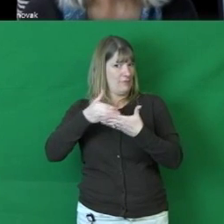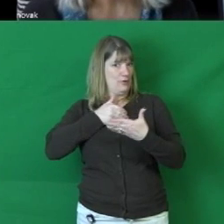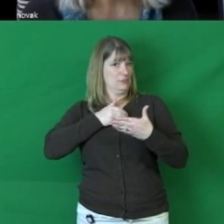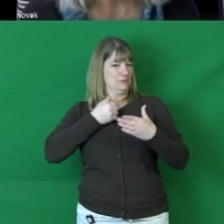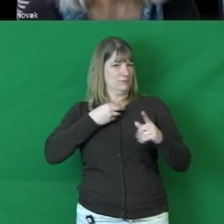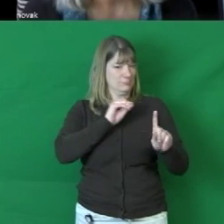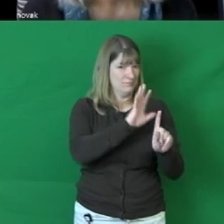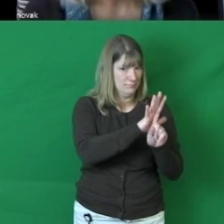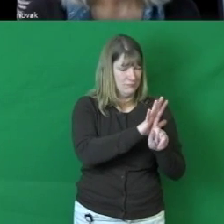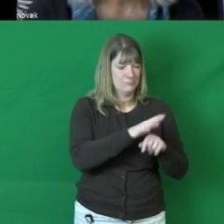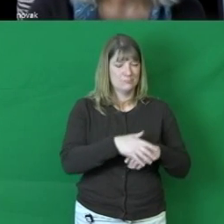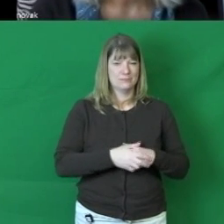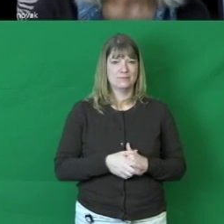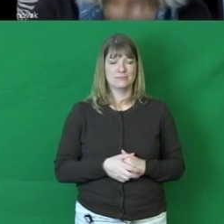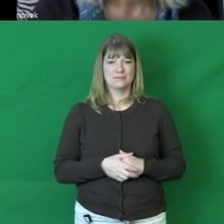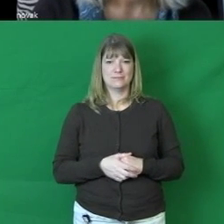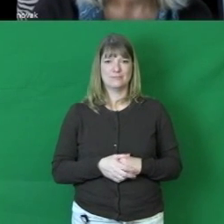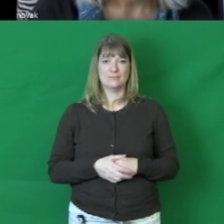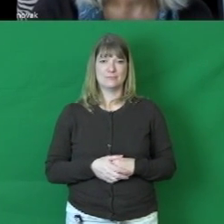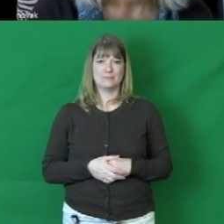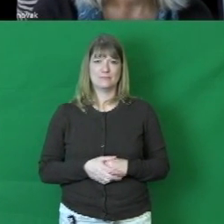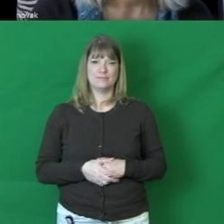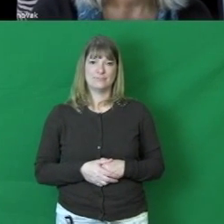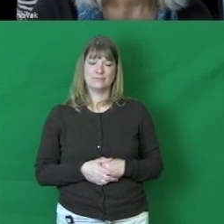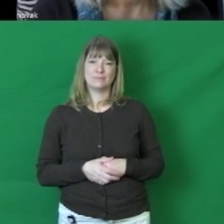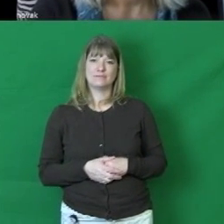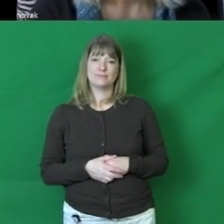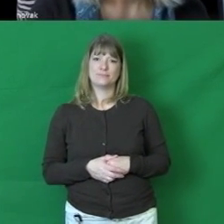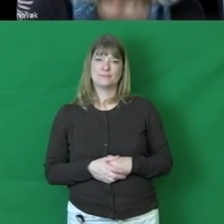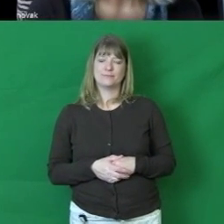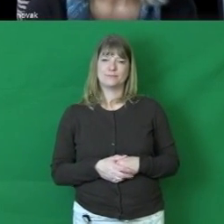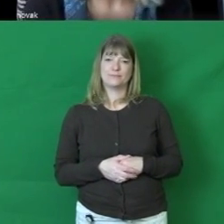that I was introducing.